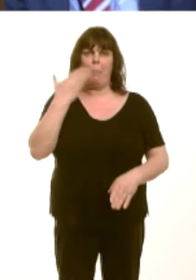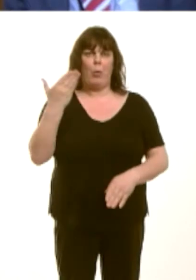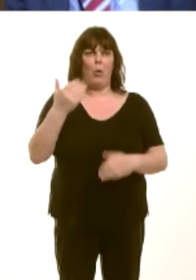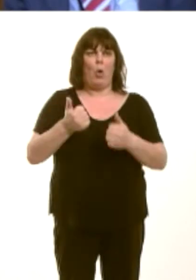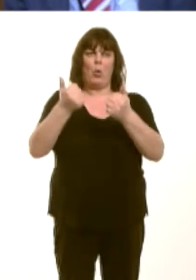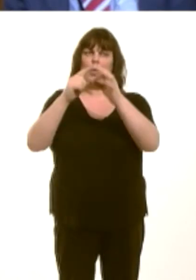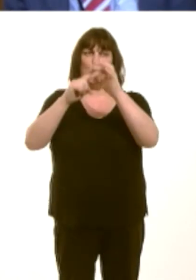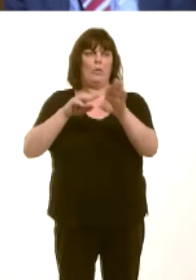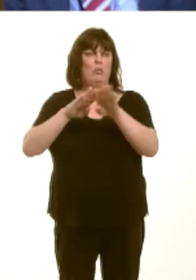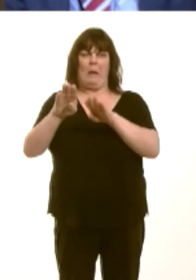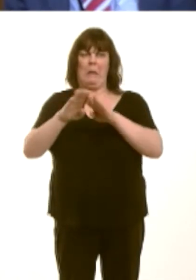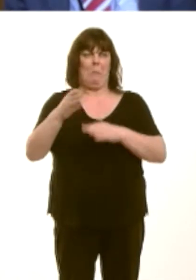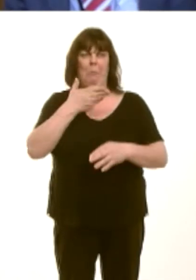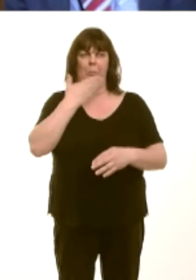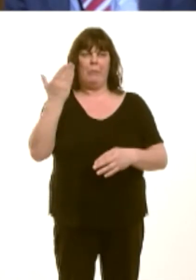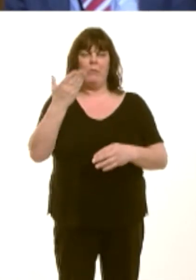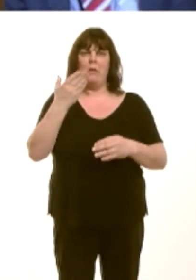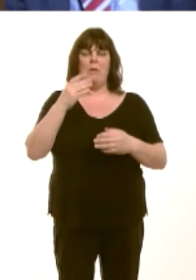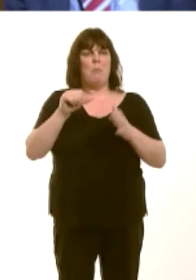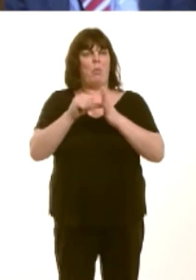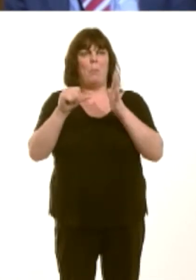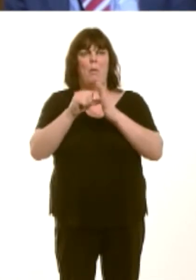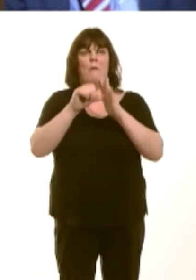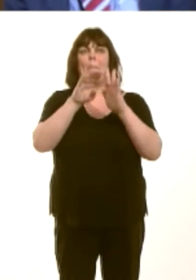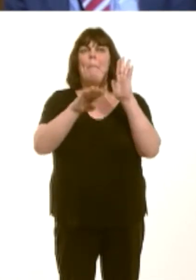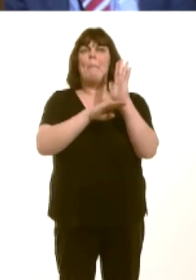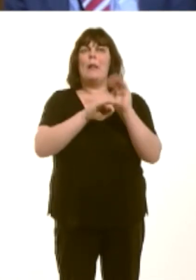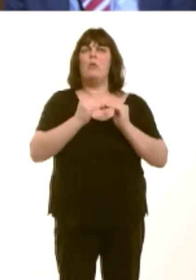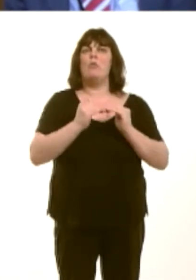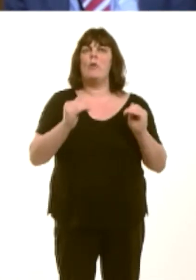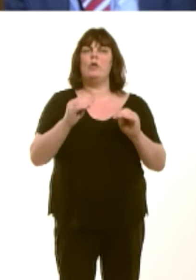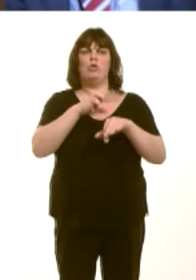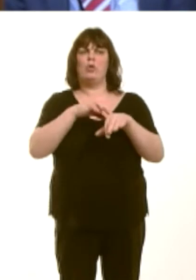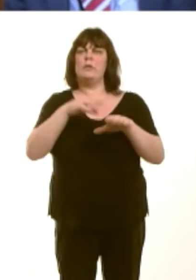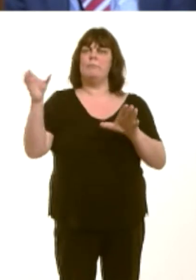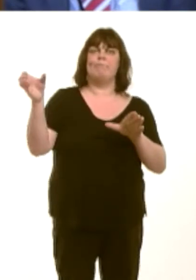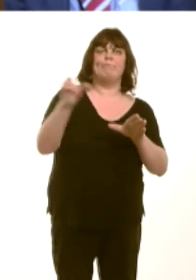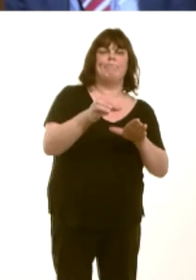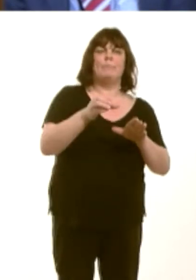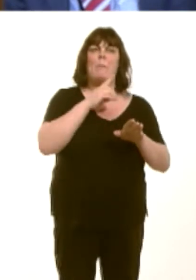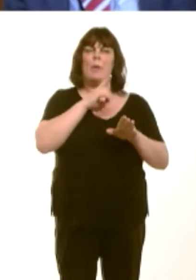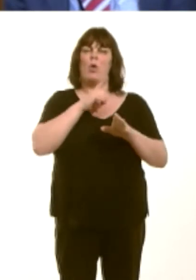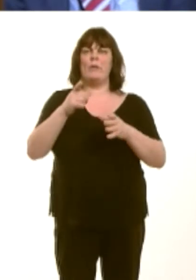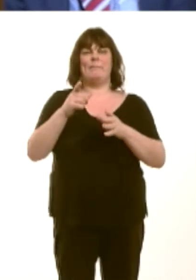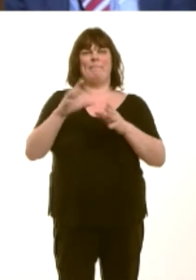There is a real problem in recruiting middle-grade doctors, apart from locums, because of the difficult reputation that the department now has because of the two reports.